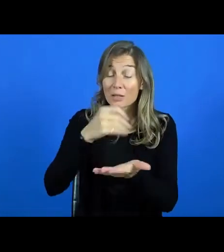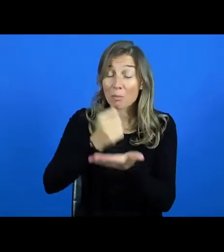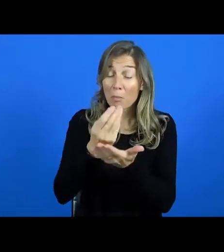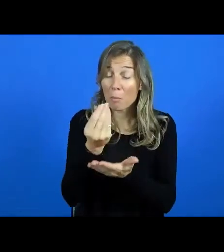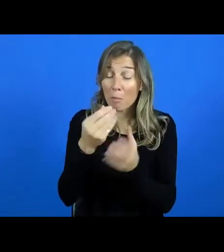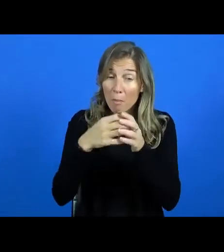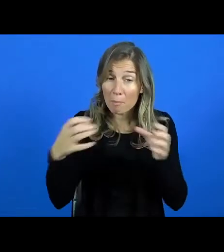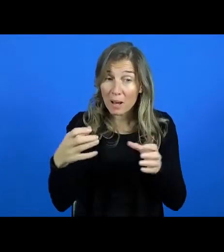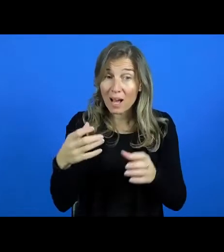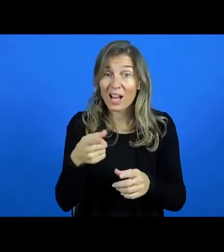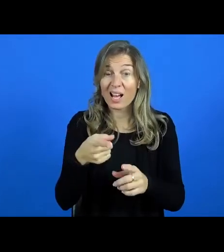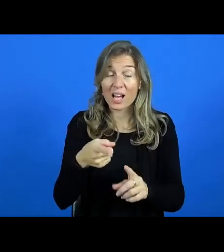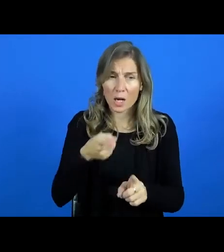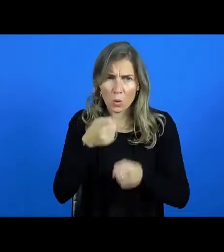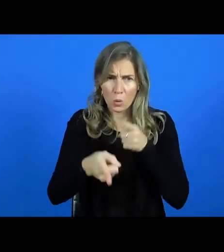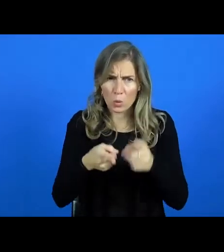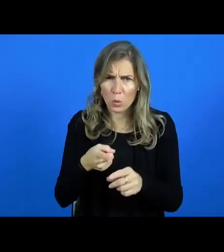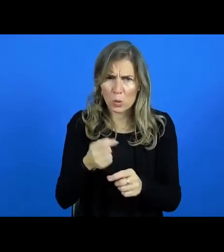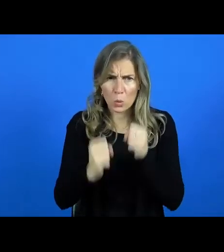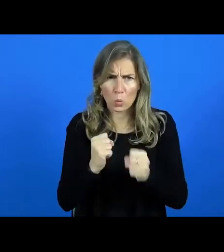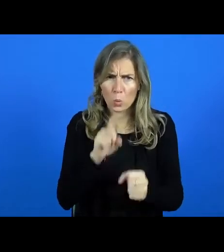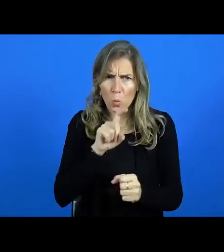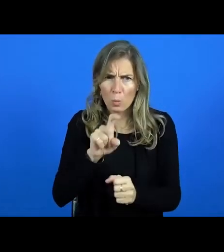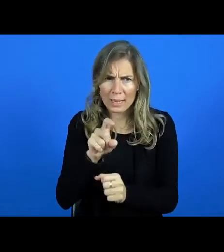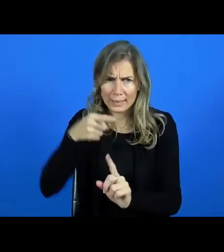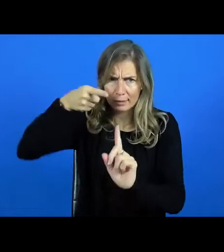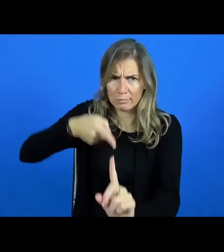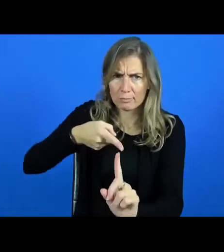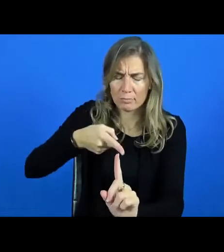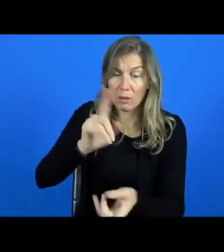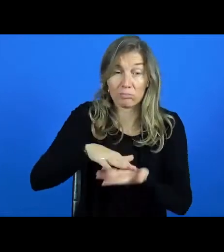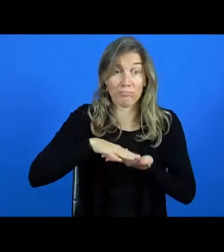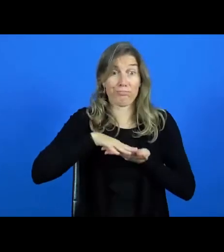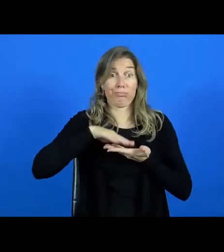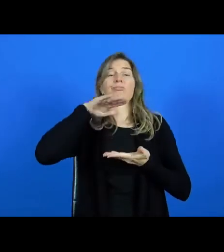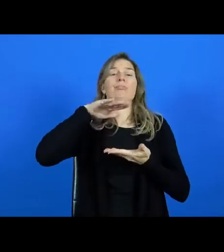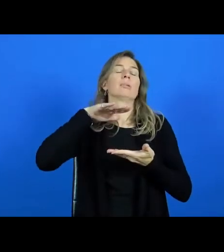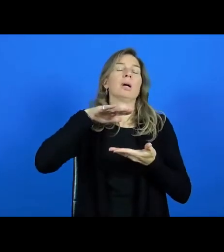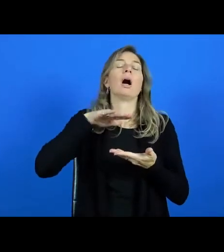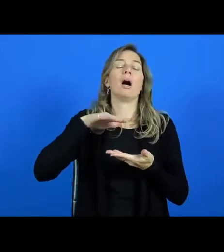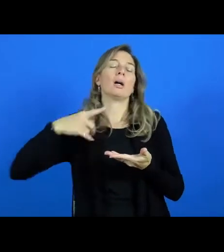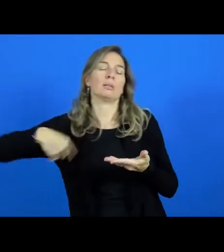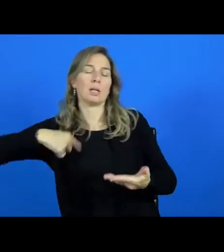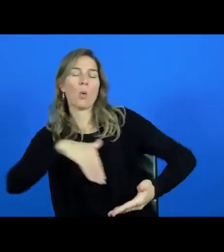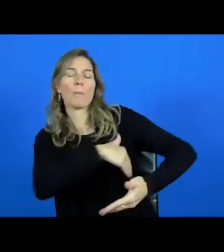we encourage them to setup complaints mechanisms to deal with the first instance with complaints.